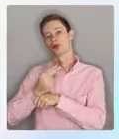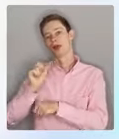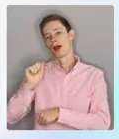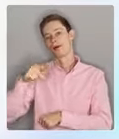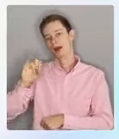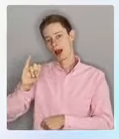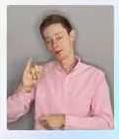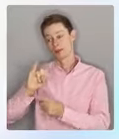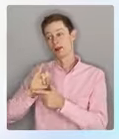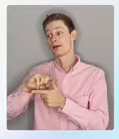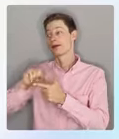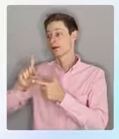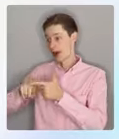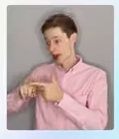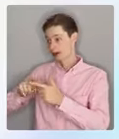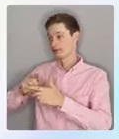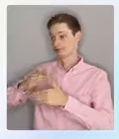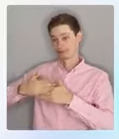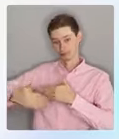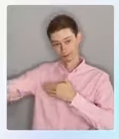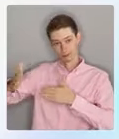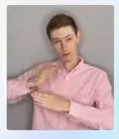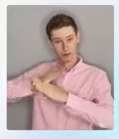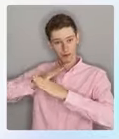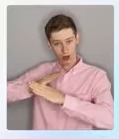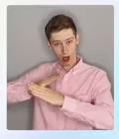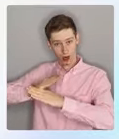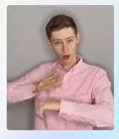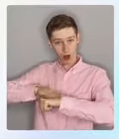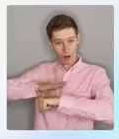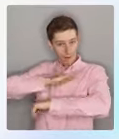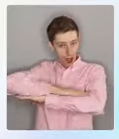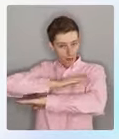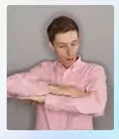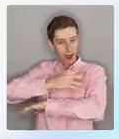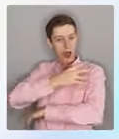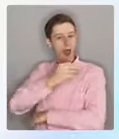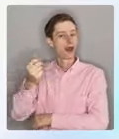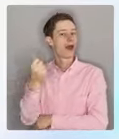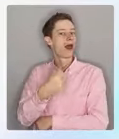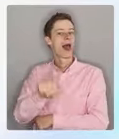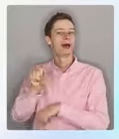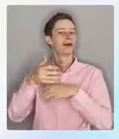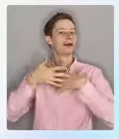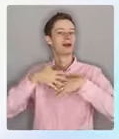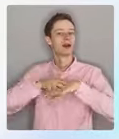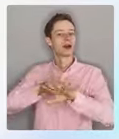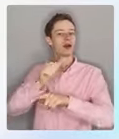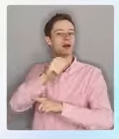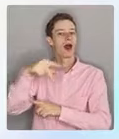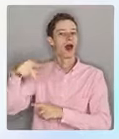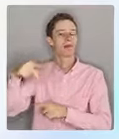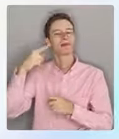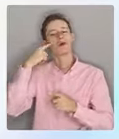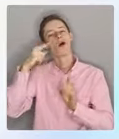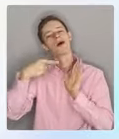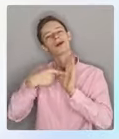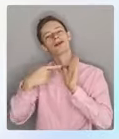This block can then apply on the platform as well as in all integrated apps. For example, if Dan is harassing me